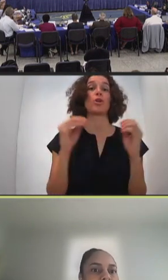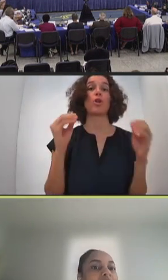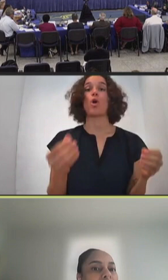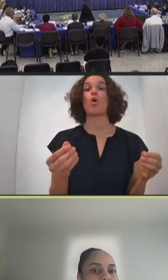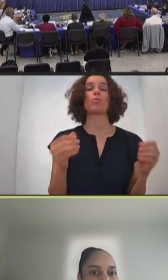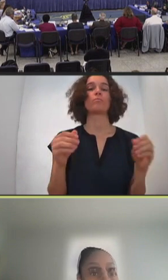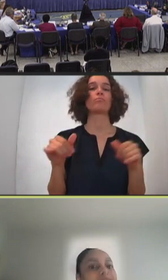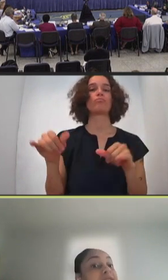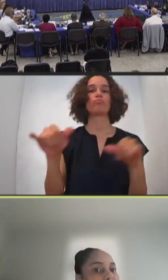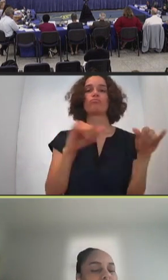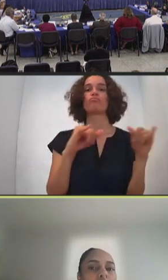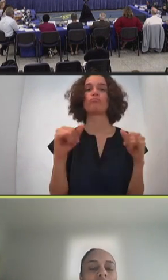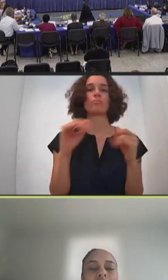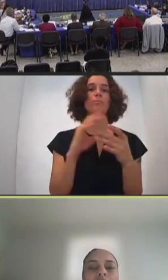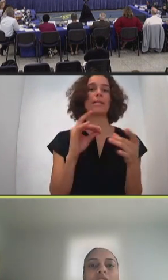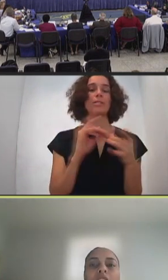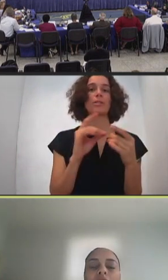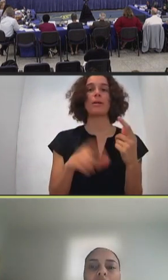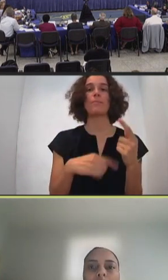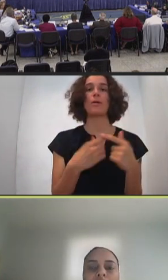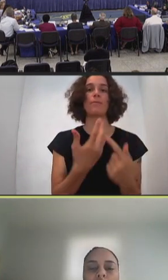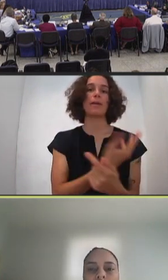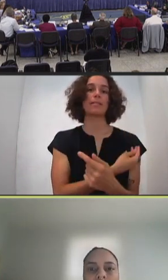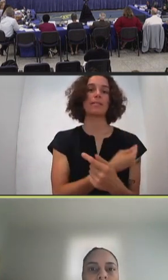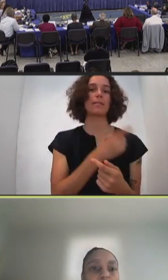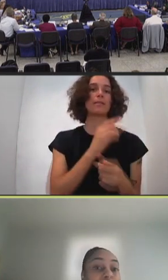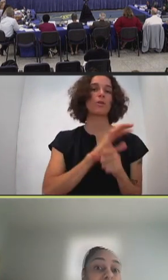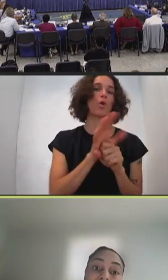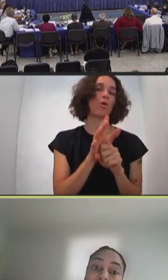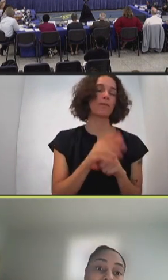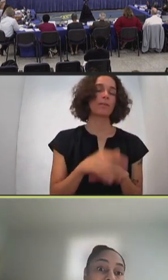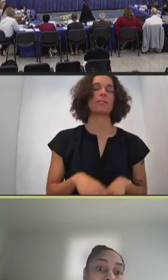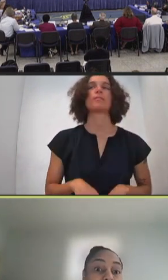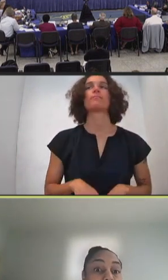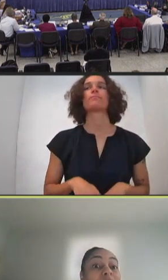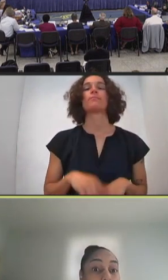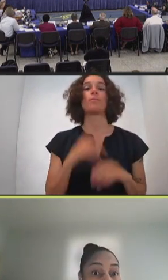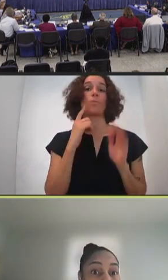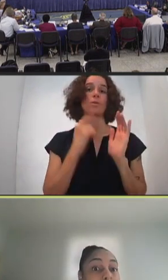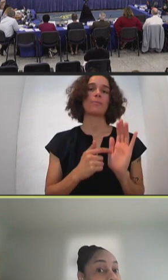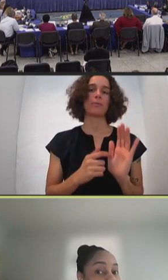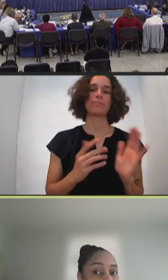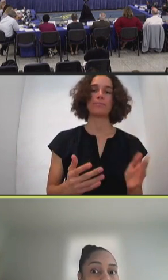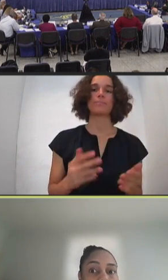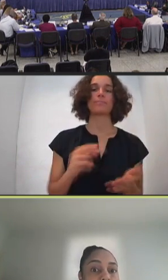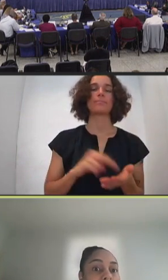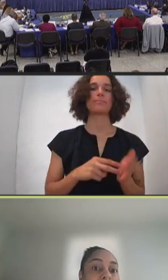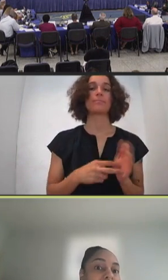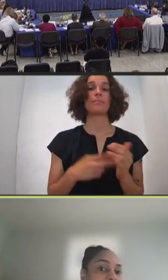on vaccines like COVID, for example, there's just been, you know, some rampant misinformation.